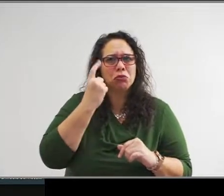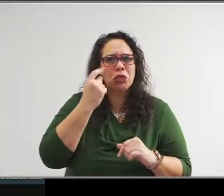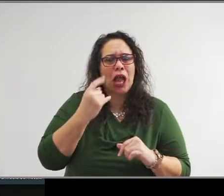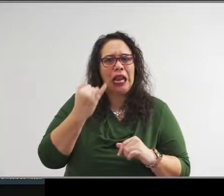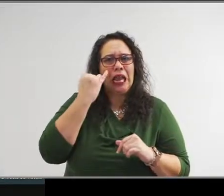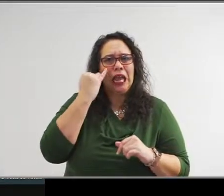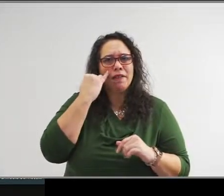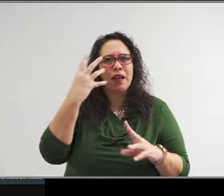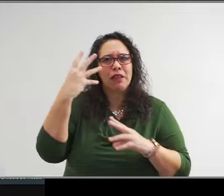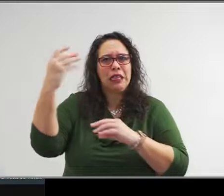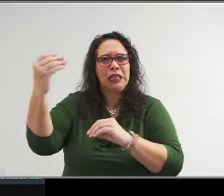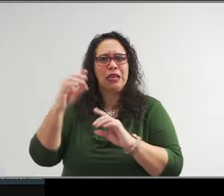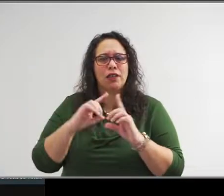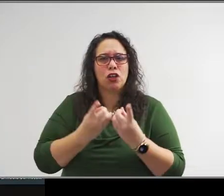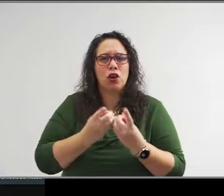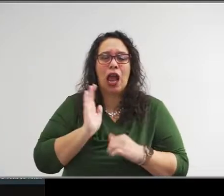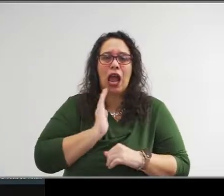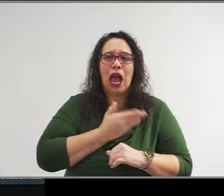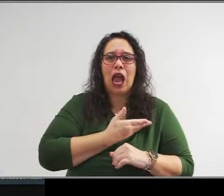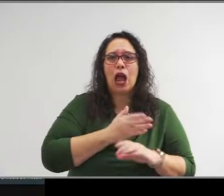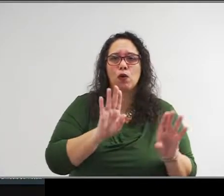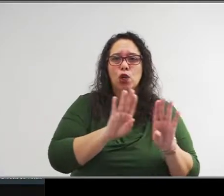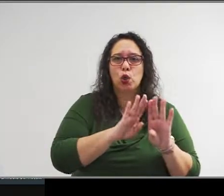Our doors are open, if they would like to return